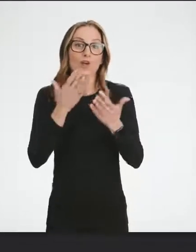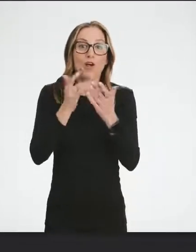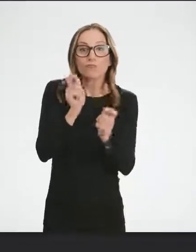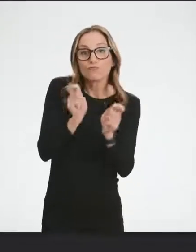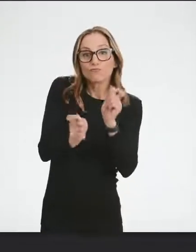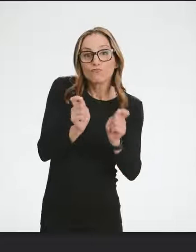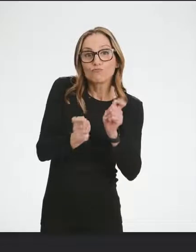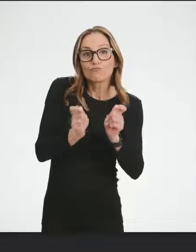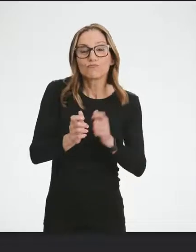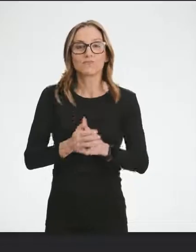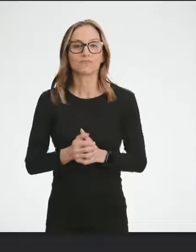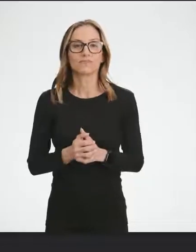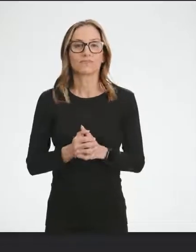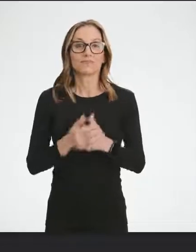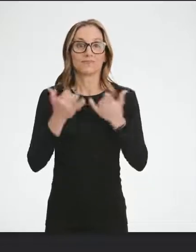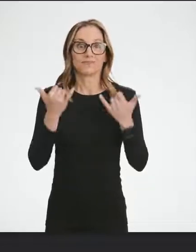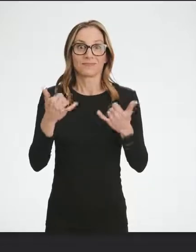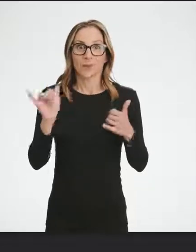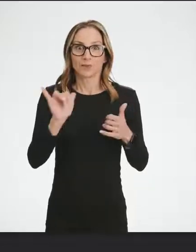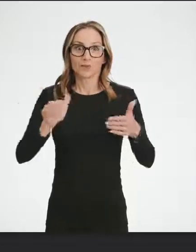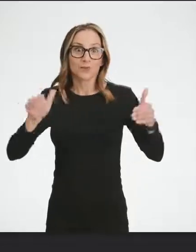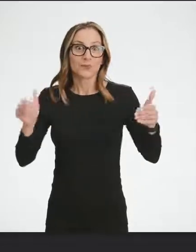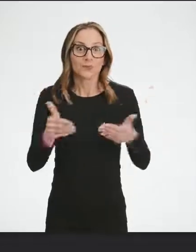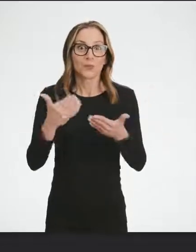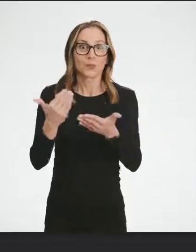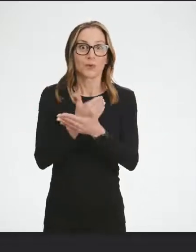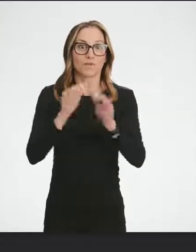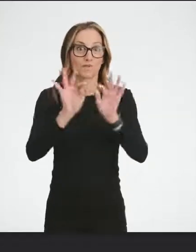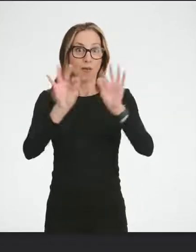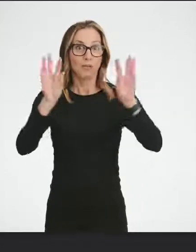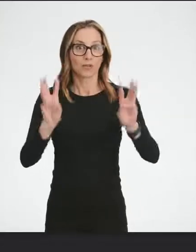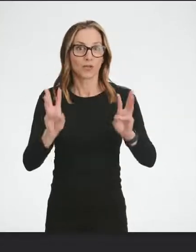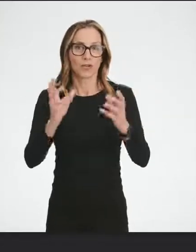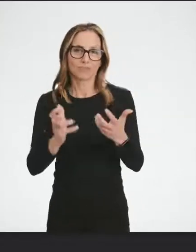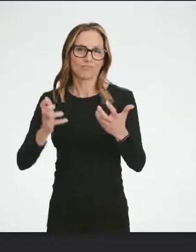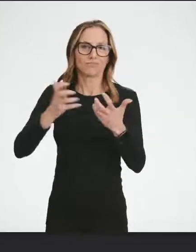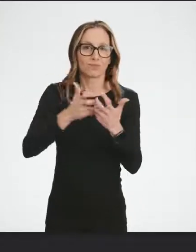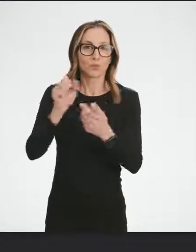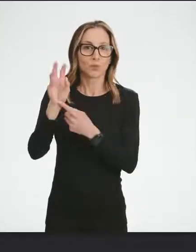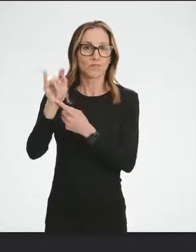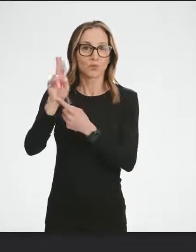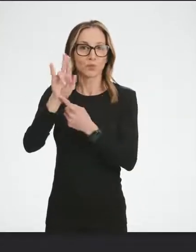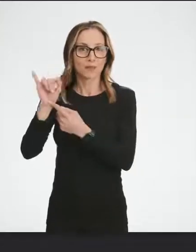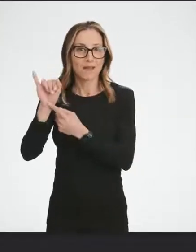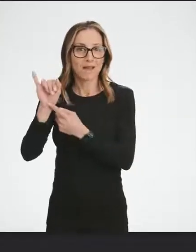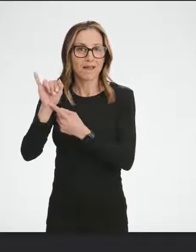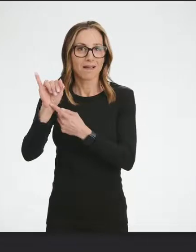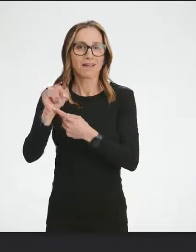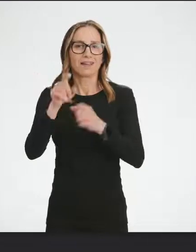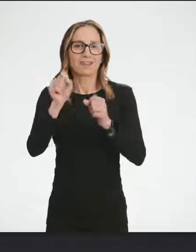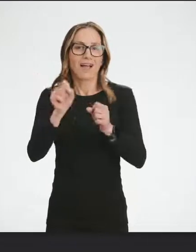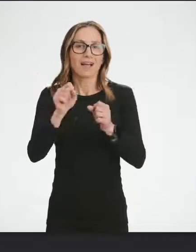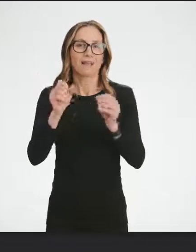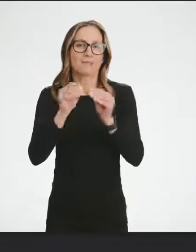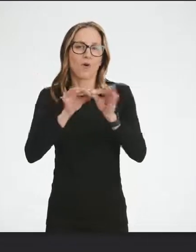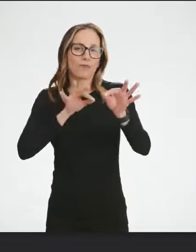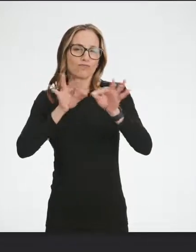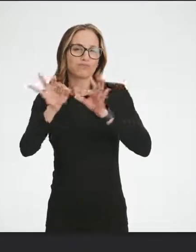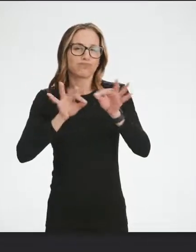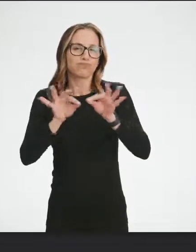Today we're also introducing a brand-new framework that complements SwiftUI and will allow you to express even more of your interface.